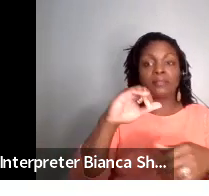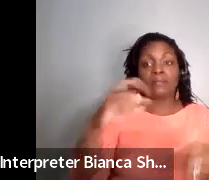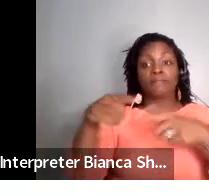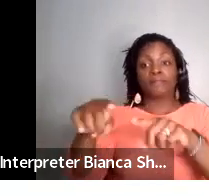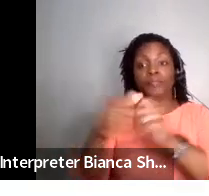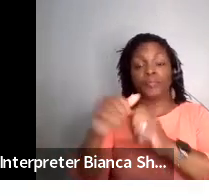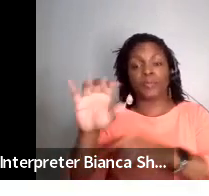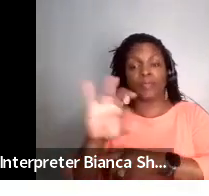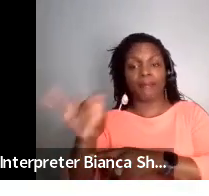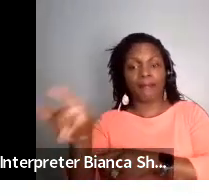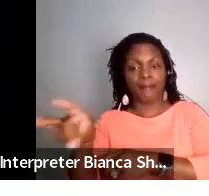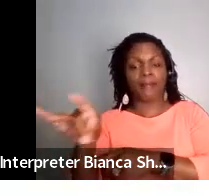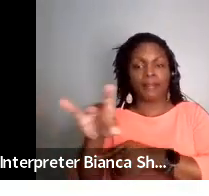and where can they be referred when they are truly in a crisis?